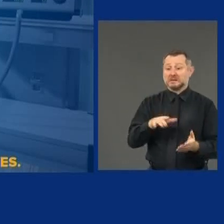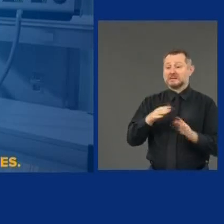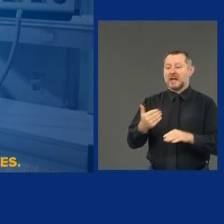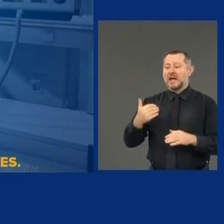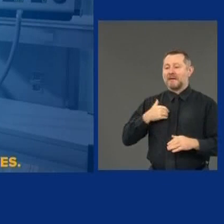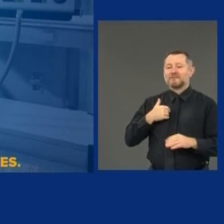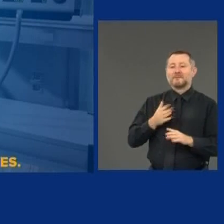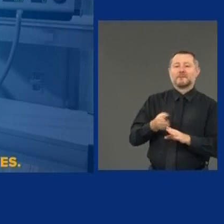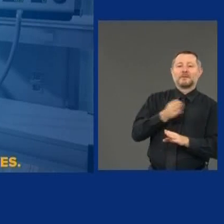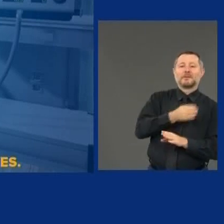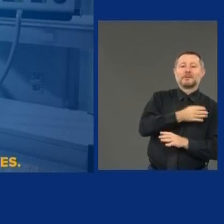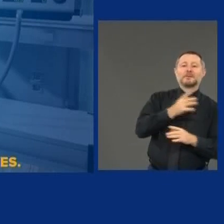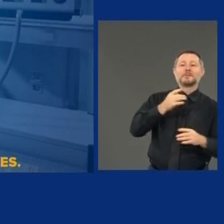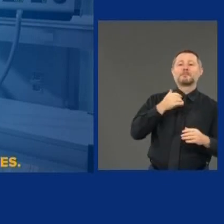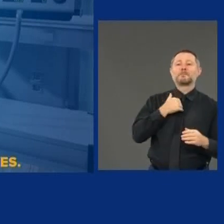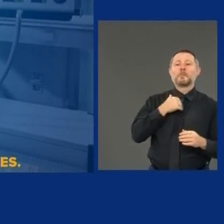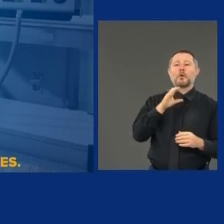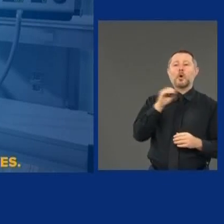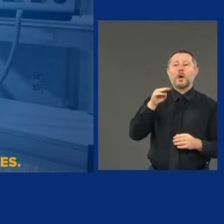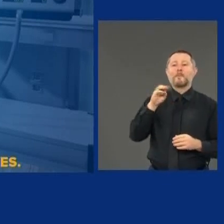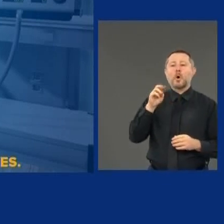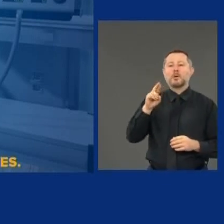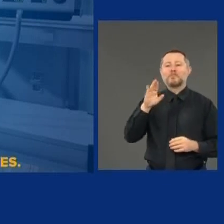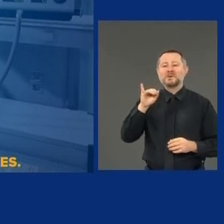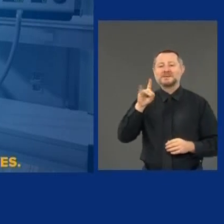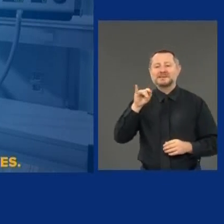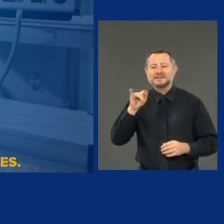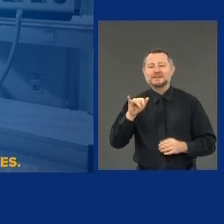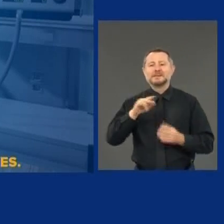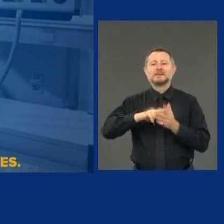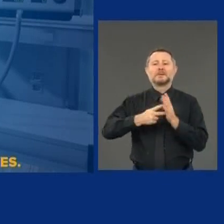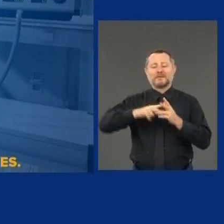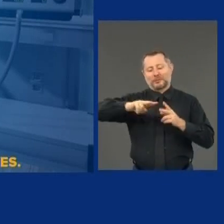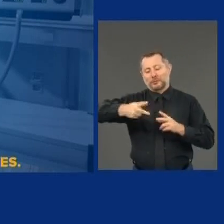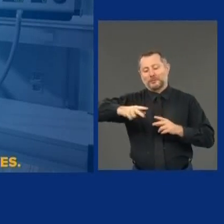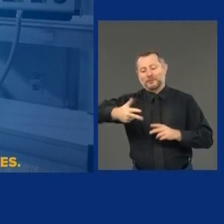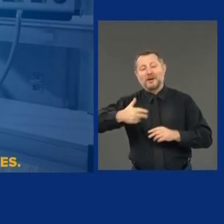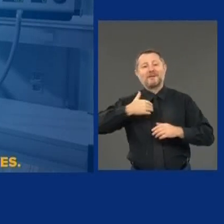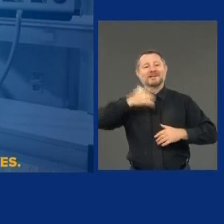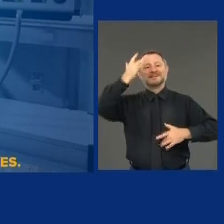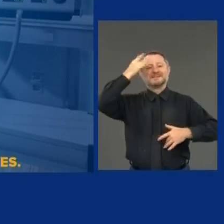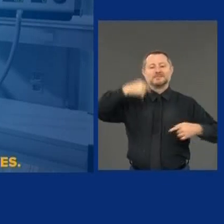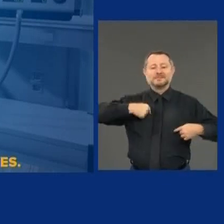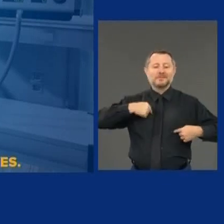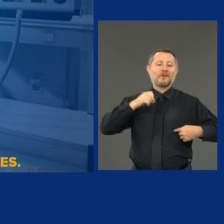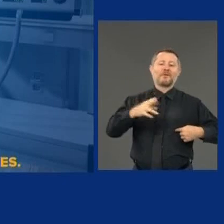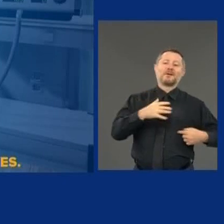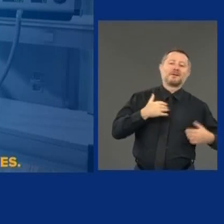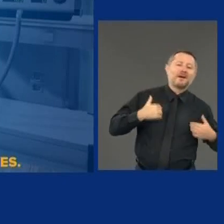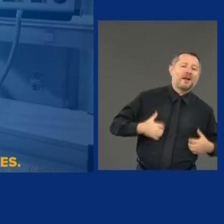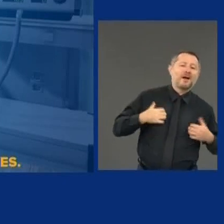CAUSE OF DEATH. MANY OF THESE PEOPLE, SO YOU COULD HAVE HEART DISEASE AND